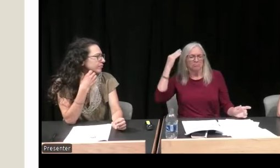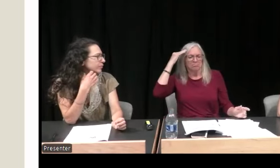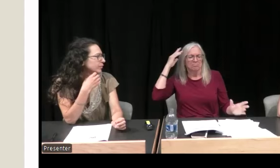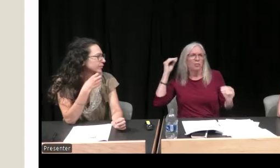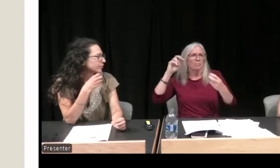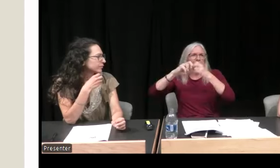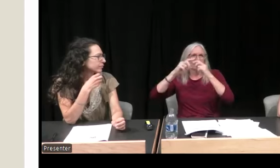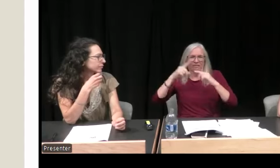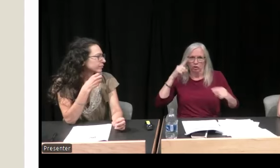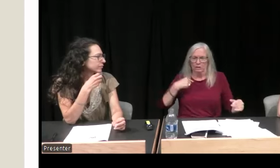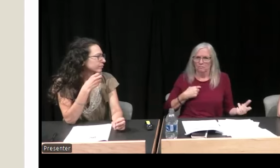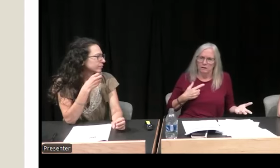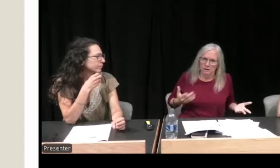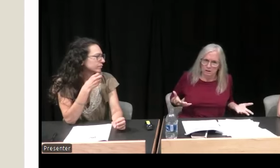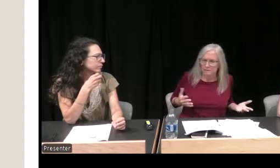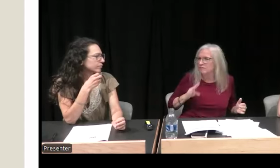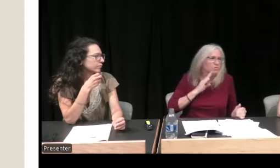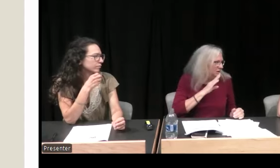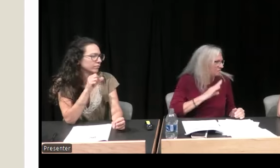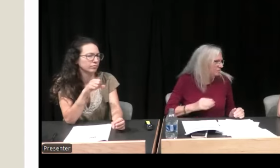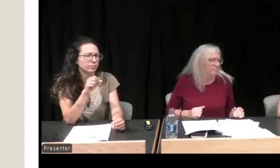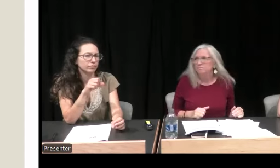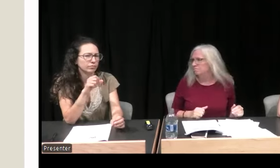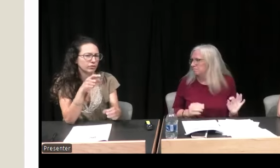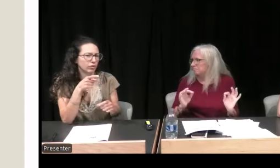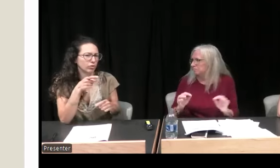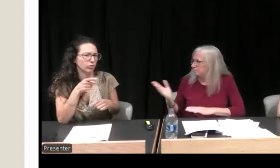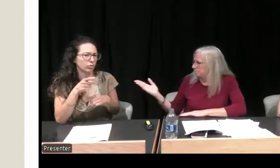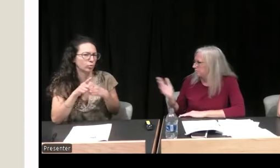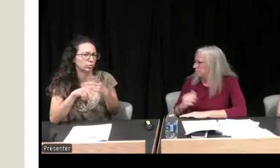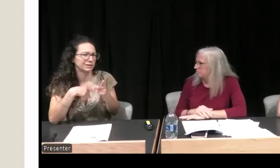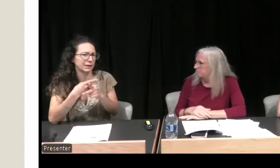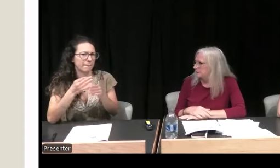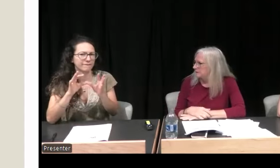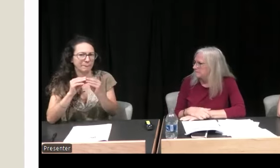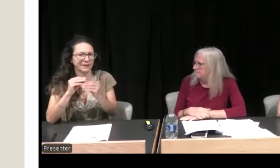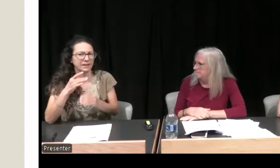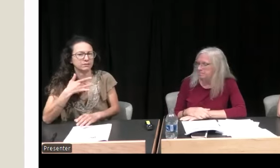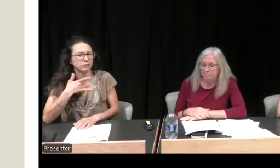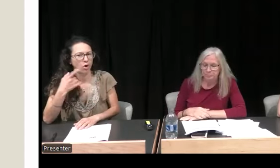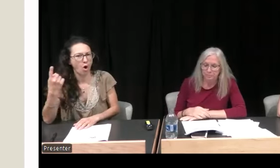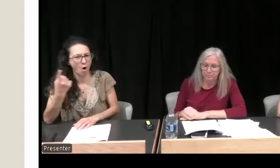you have a large Zoom meeting and you only pin The Interpreter it's really hard to track with who's